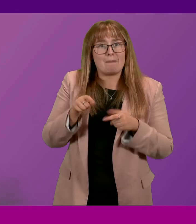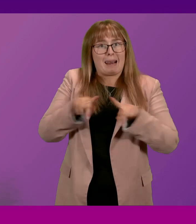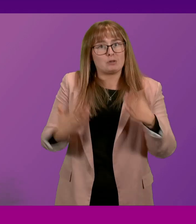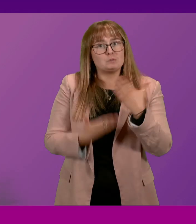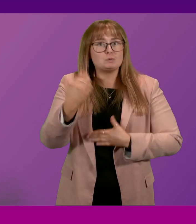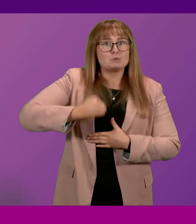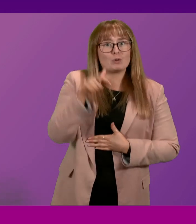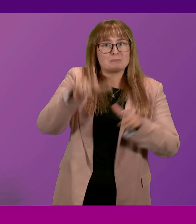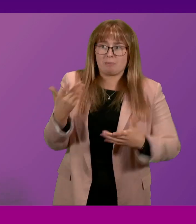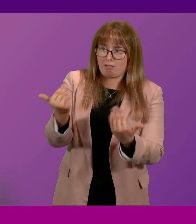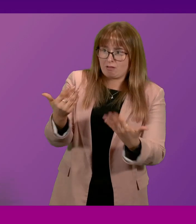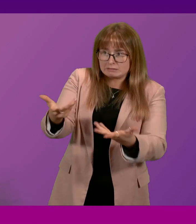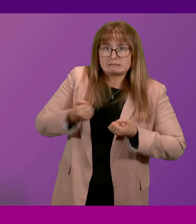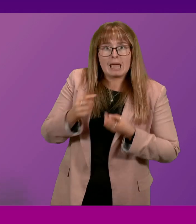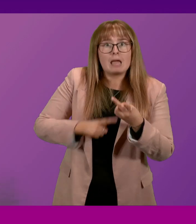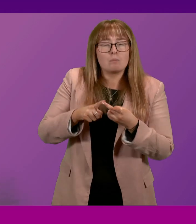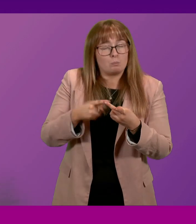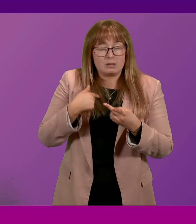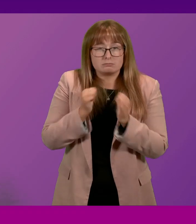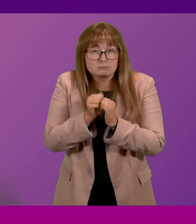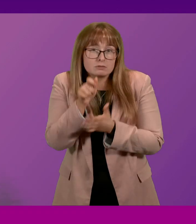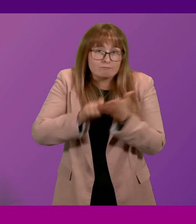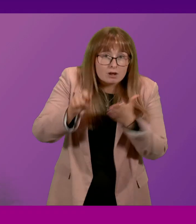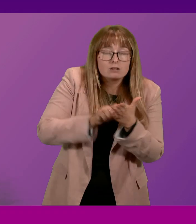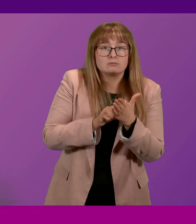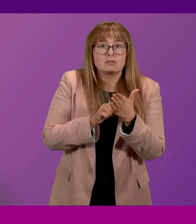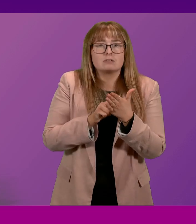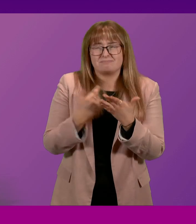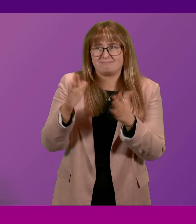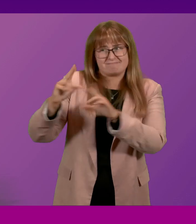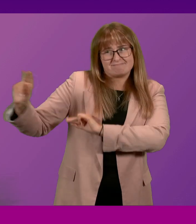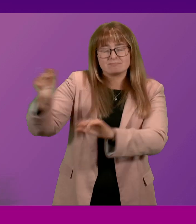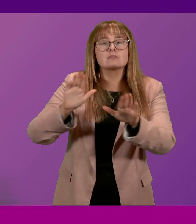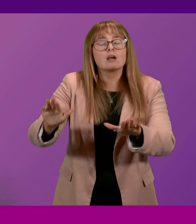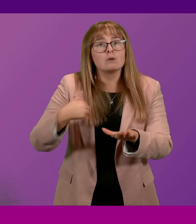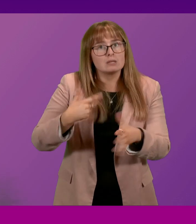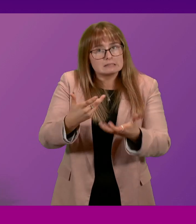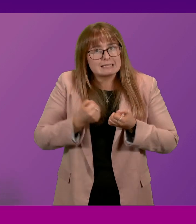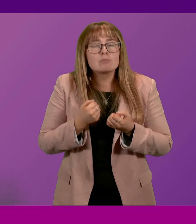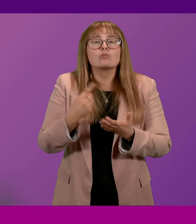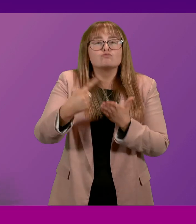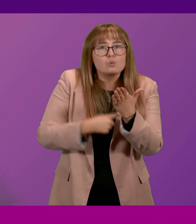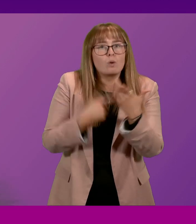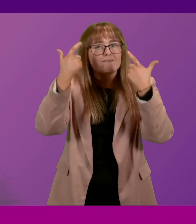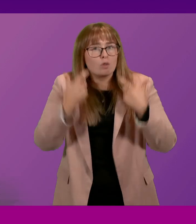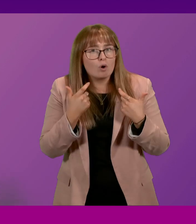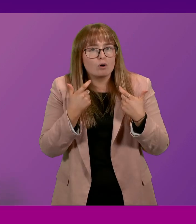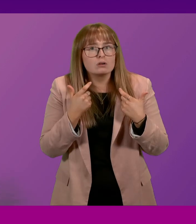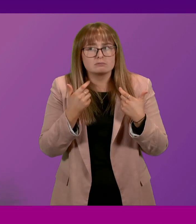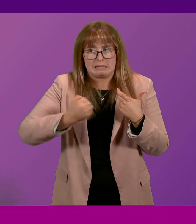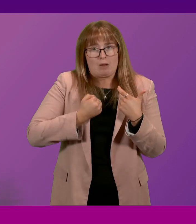We value democracy, our environment and the rule of law. I ask the First Minister: